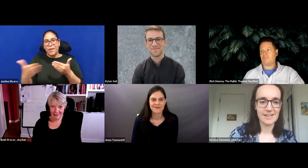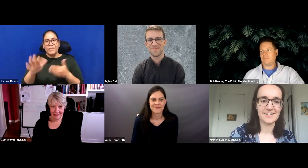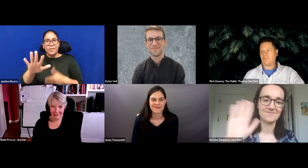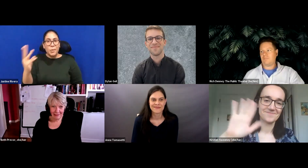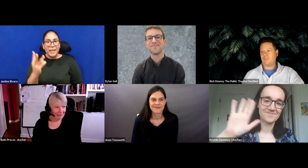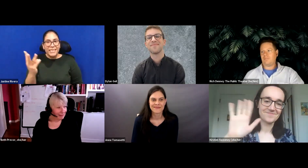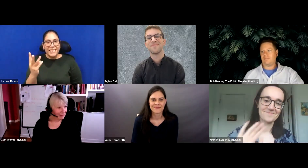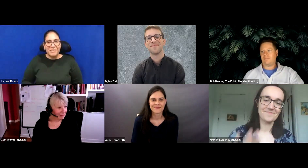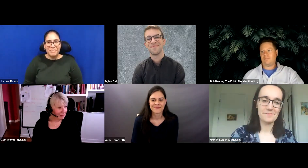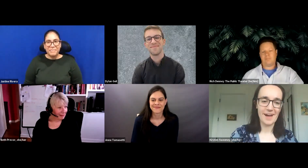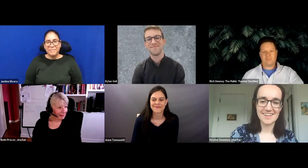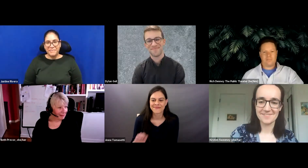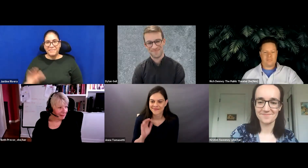body. Bye.